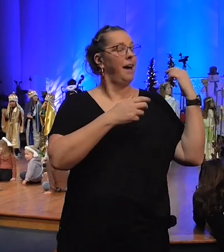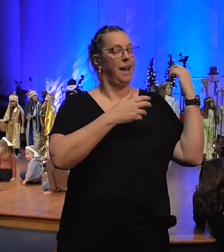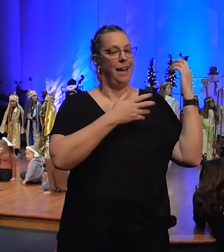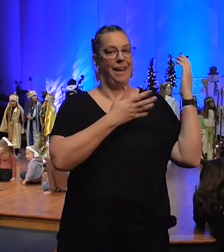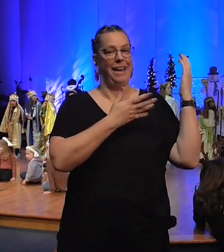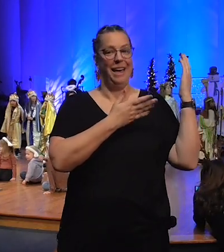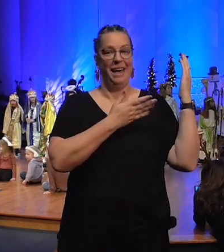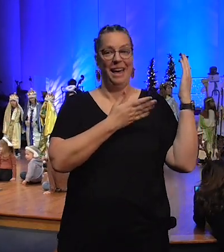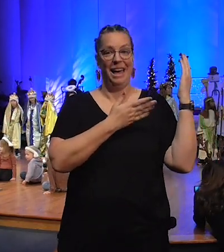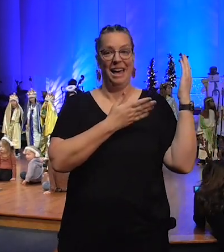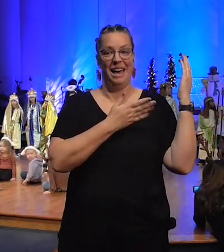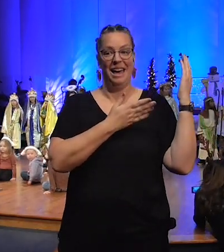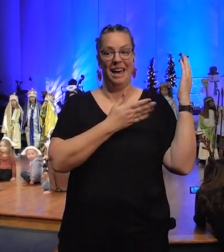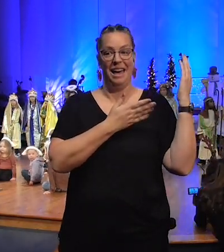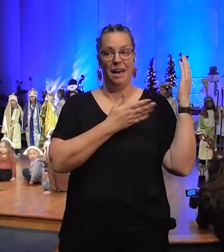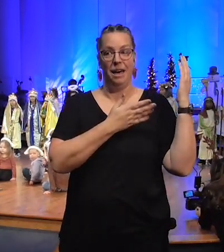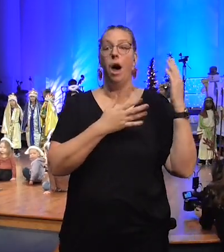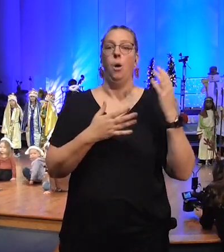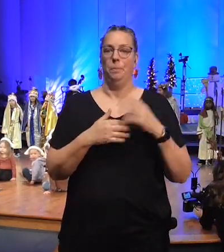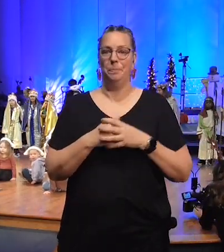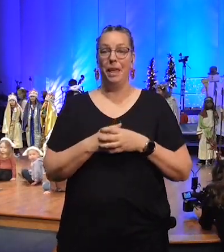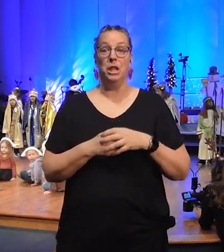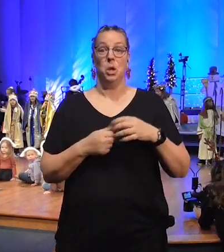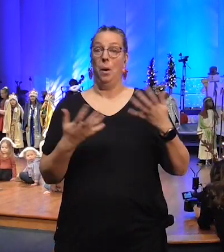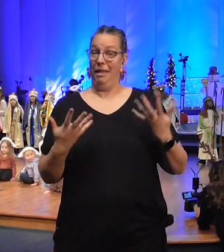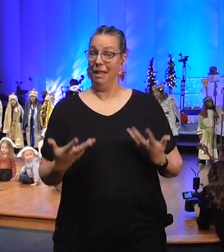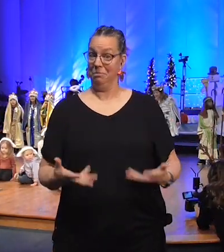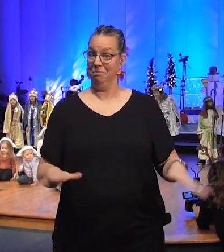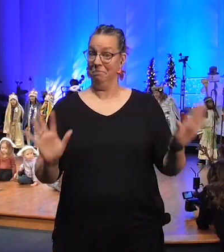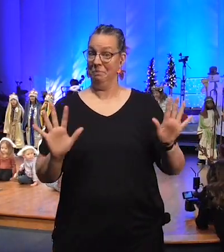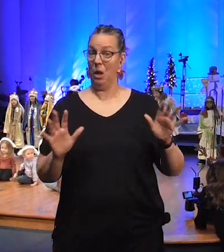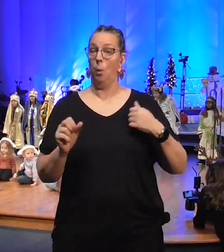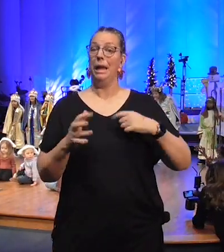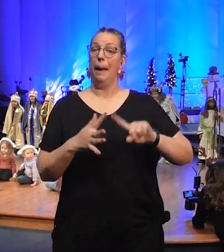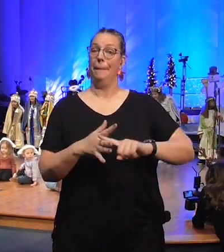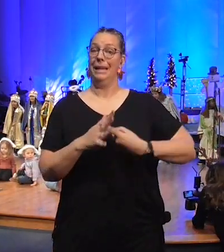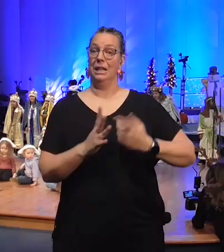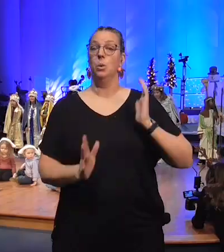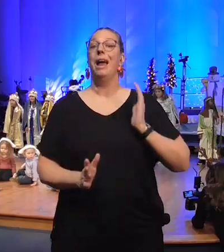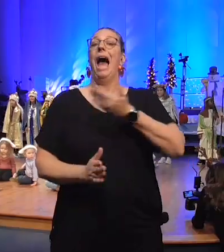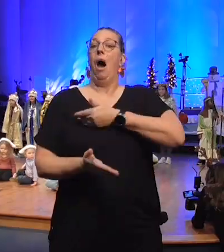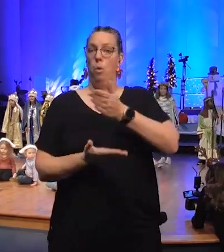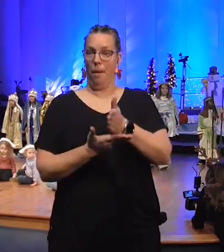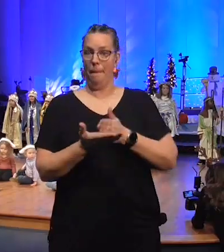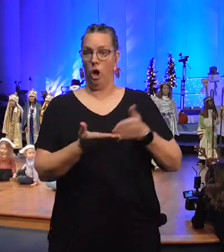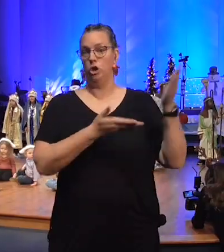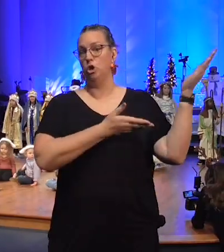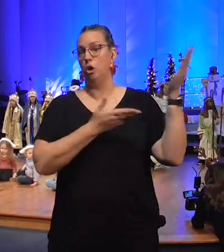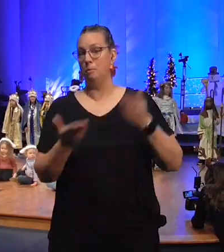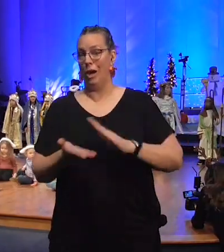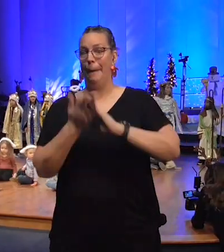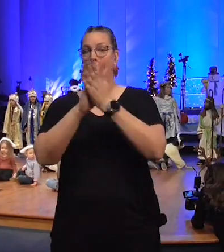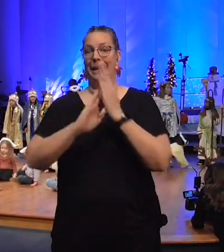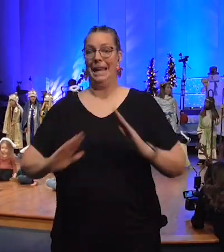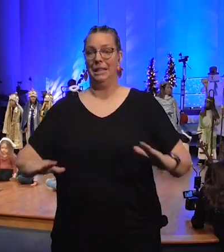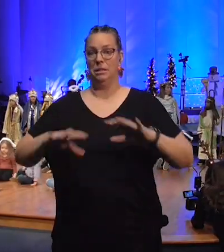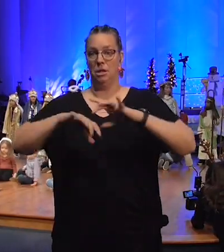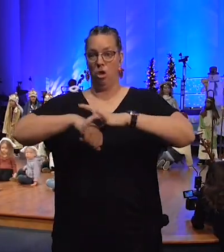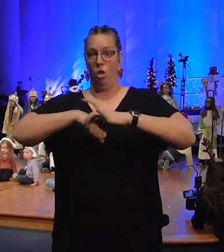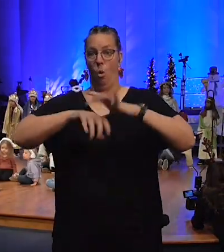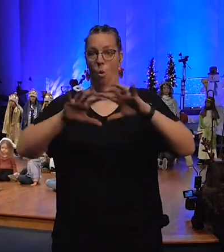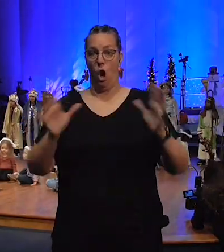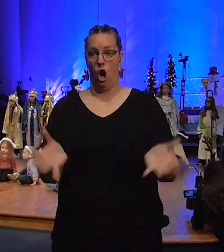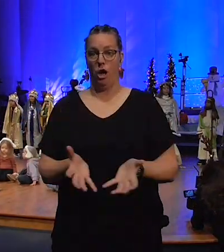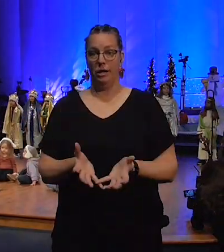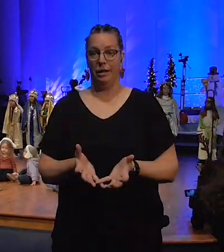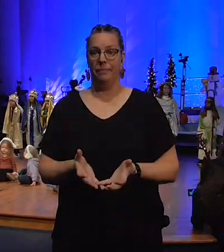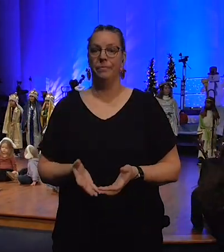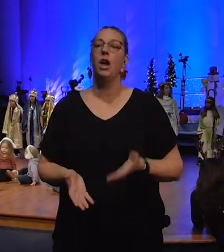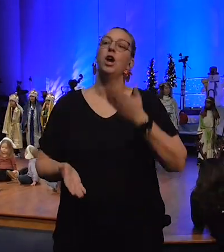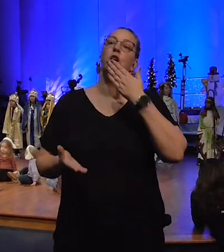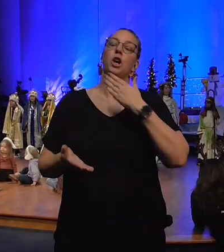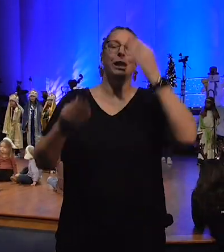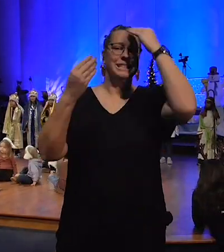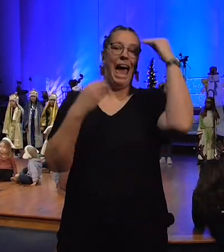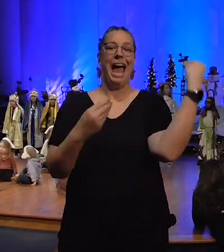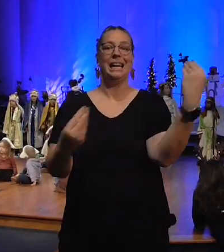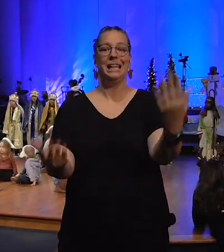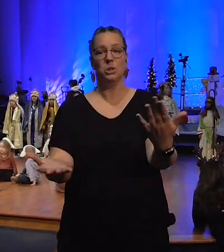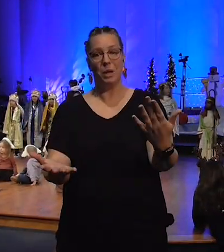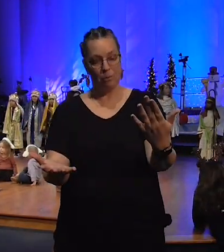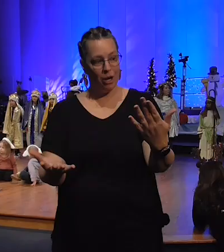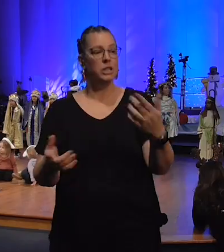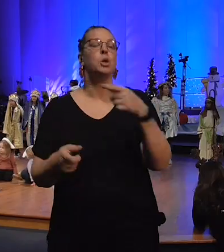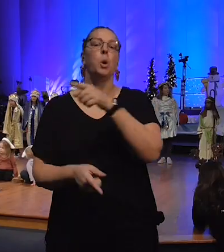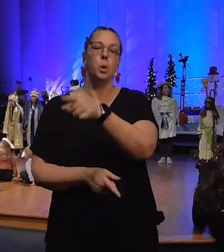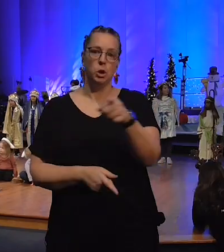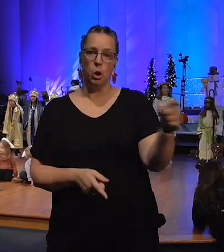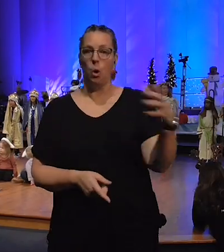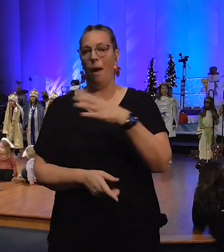best in this way we can begin doing our part to bring peace around the world good